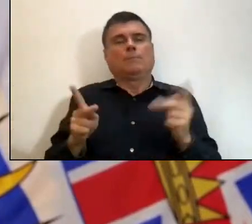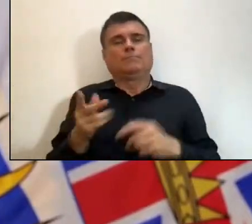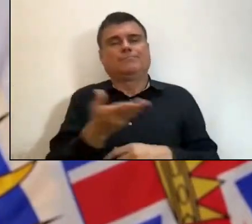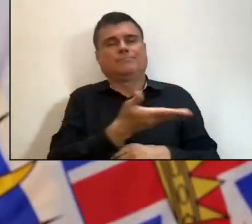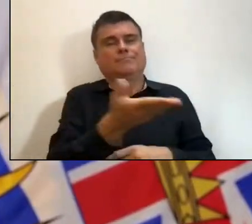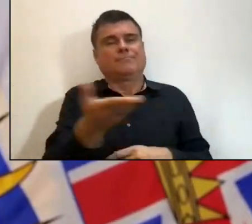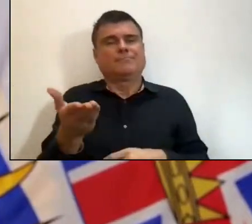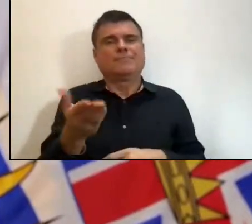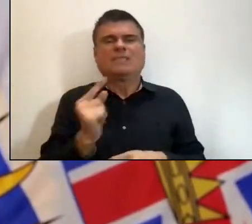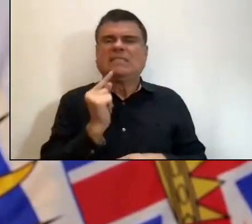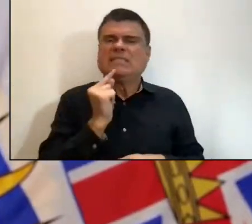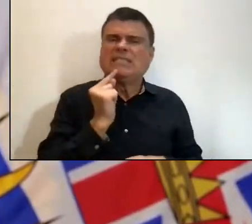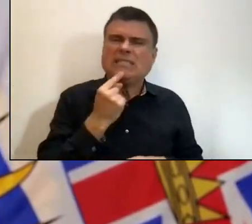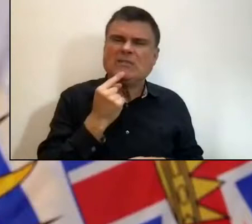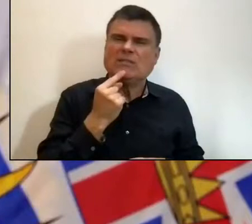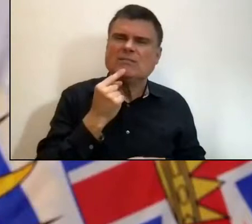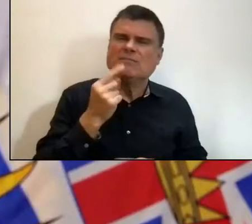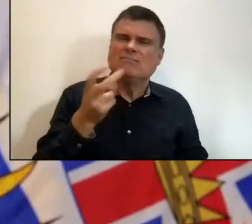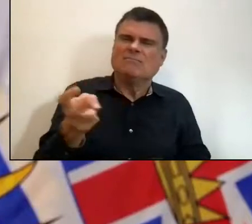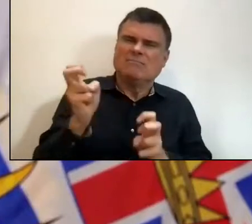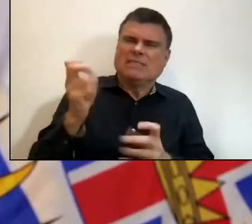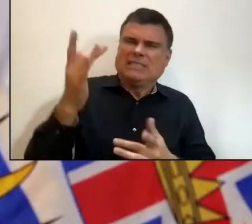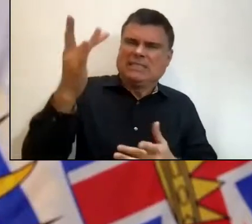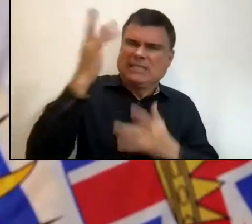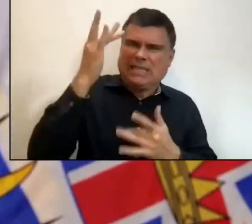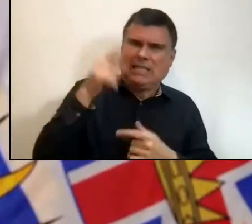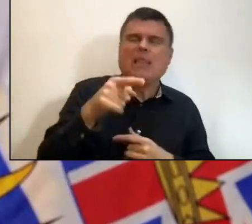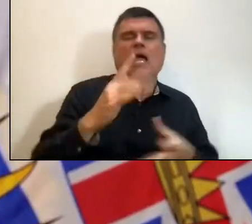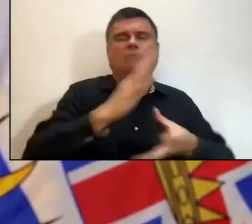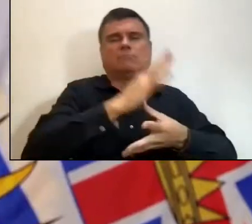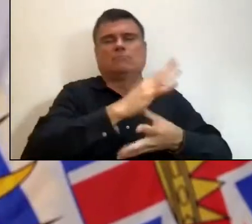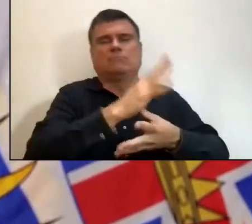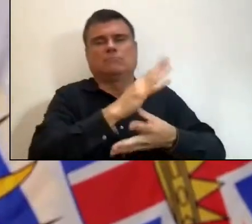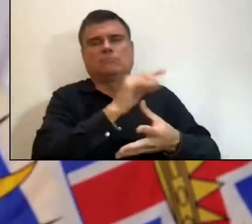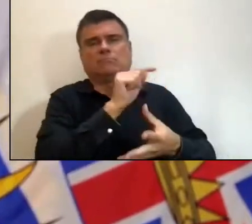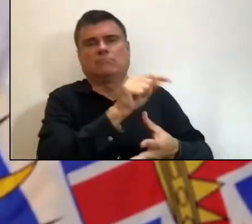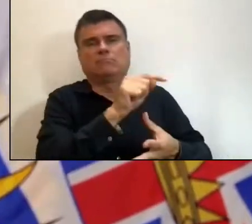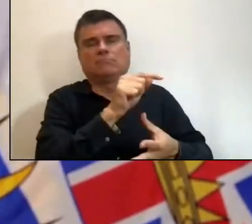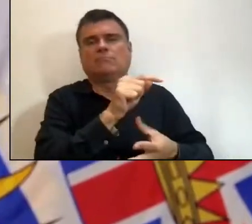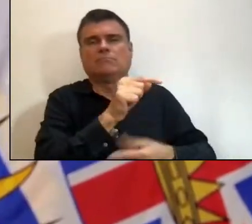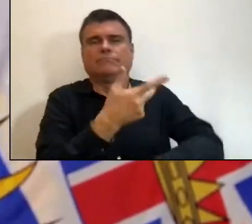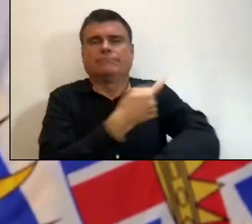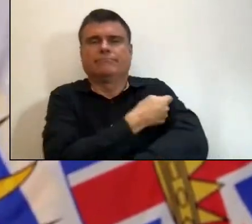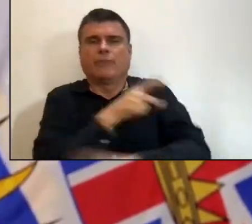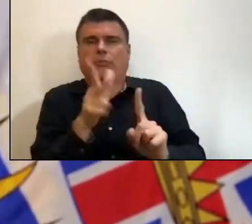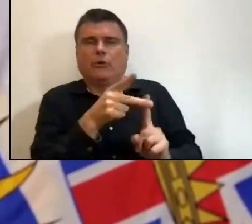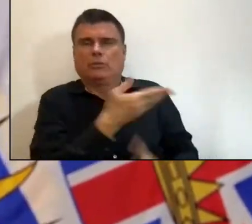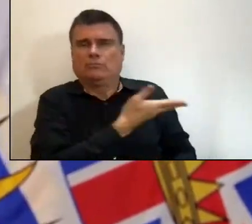That's really important. And we will be younger people, we are seeing most of them have